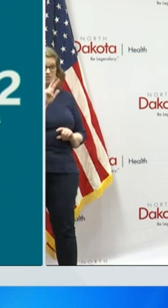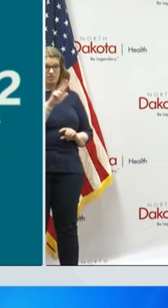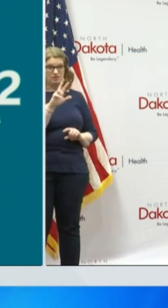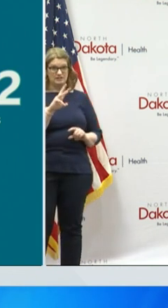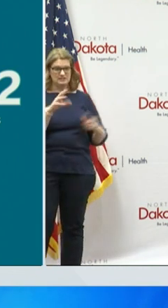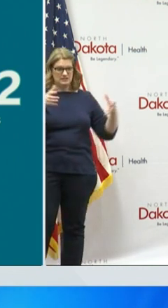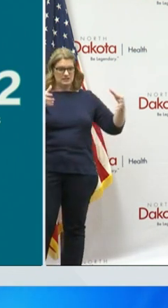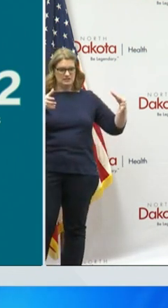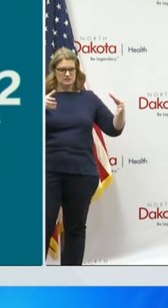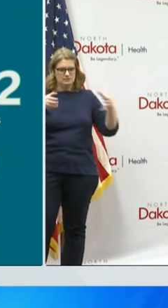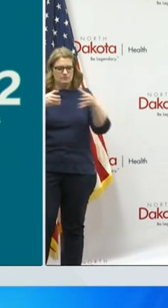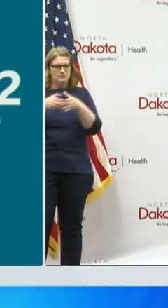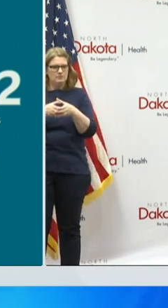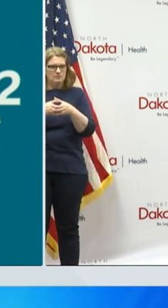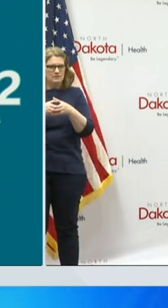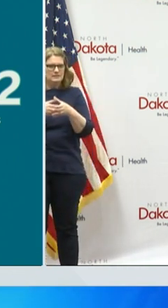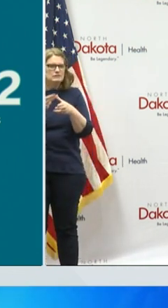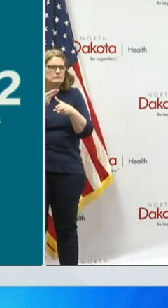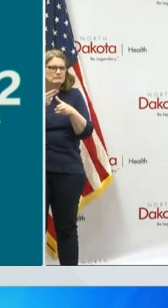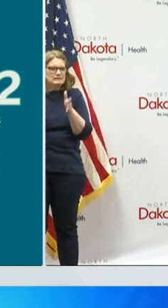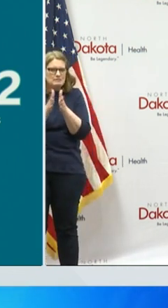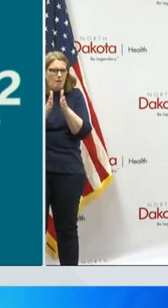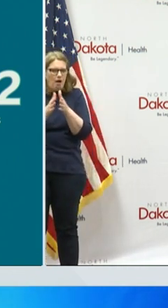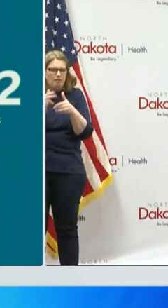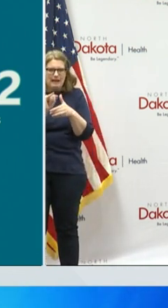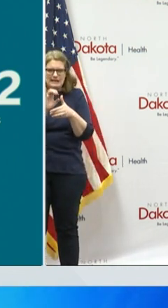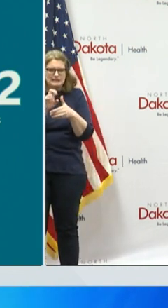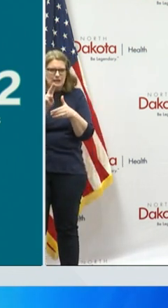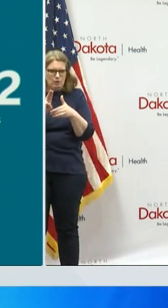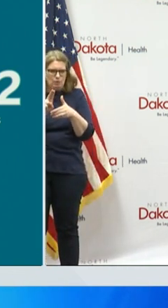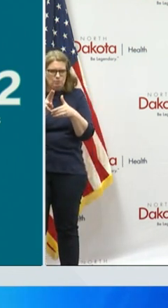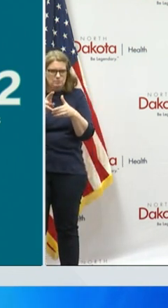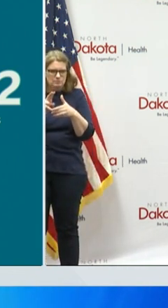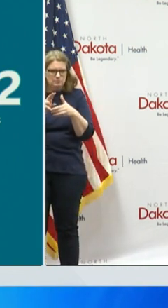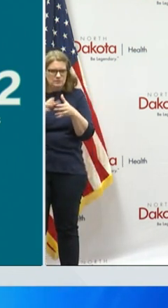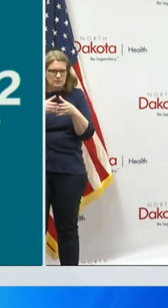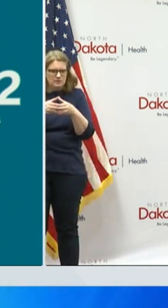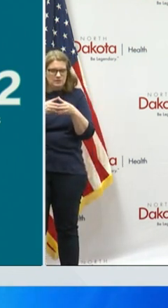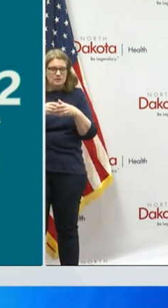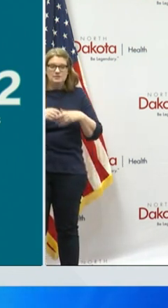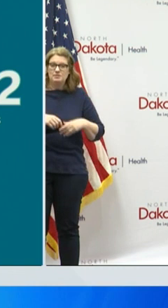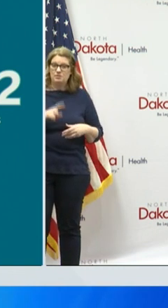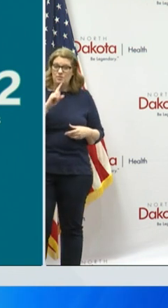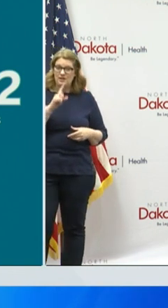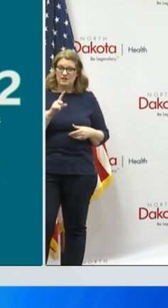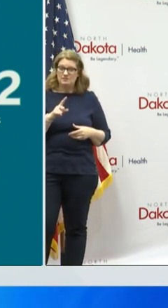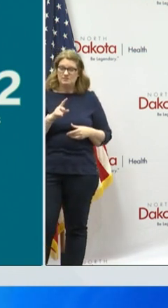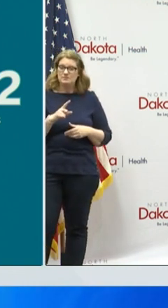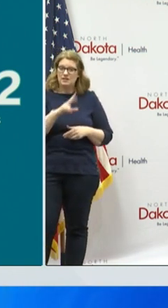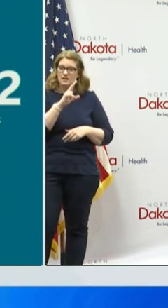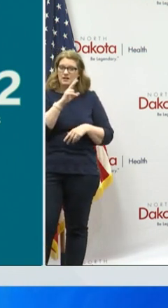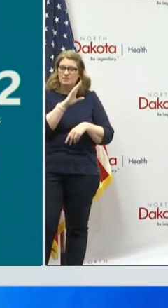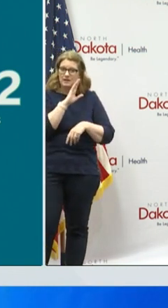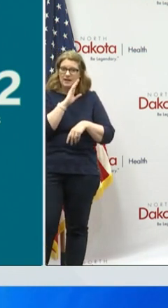OF THE TOTAL HOSPITAL CAPACITY, AND ONLY A SUBSET OF THE 36 ARE IN ICU.